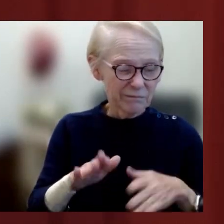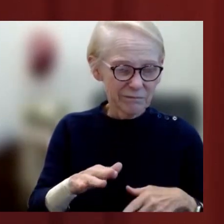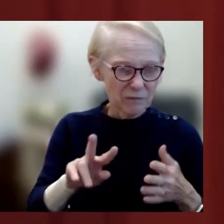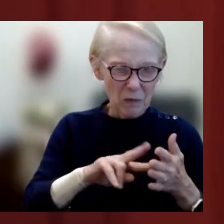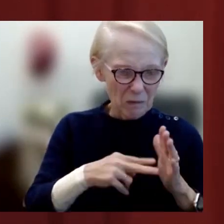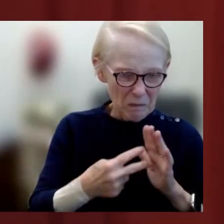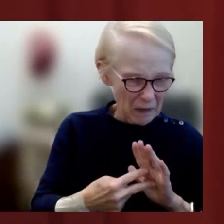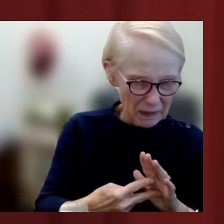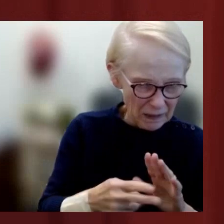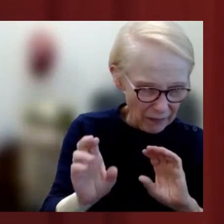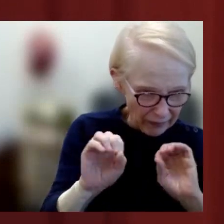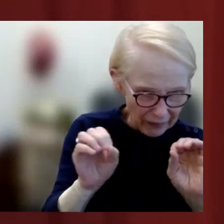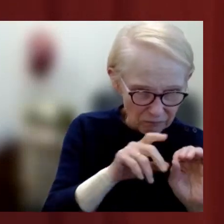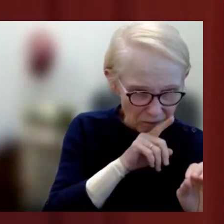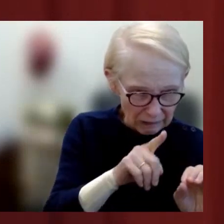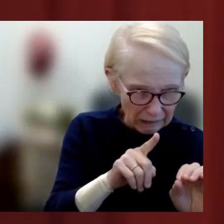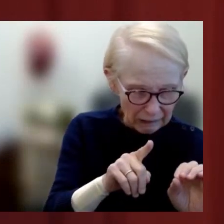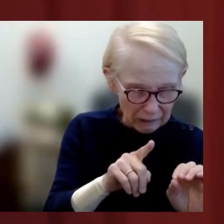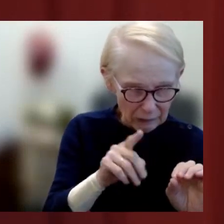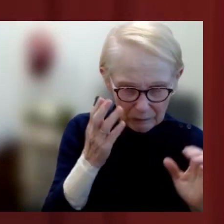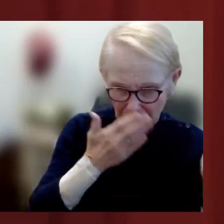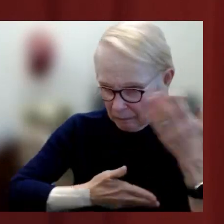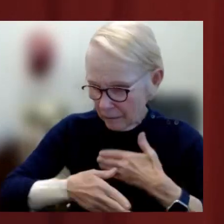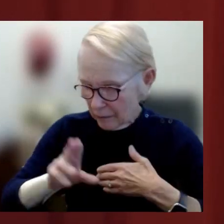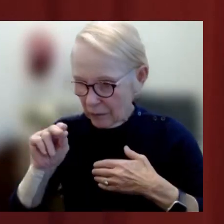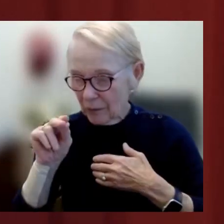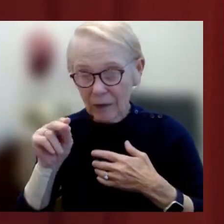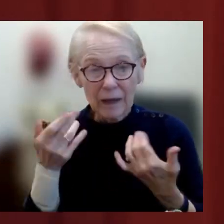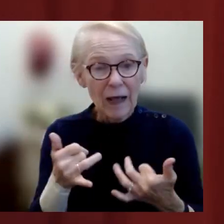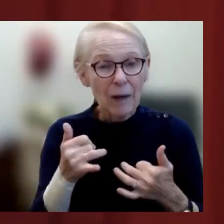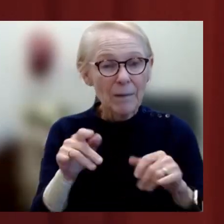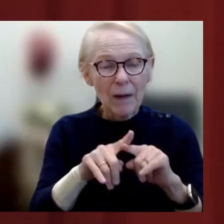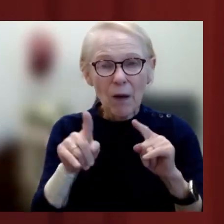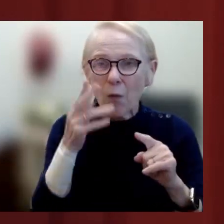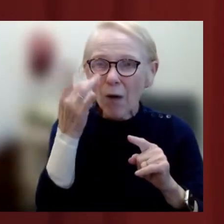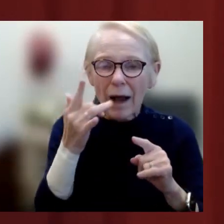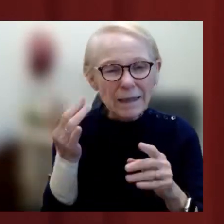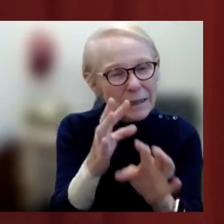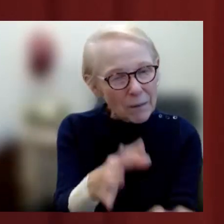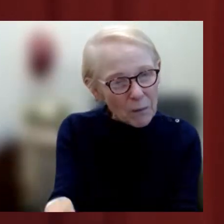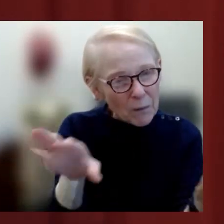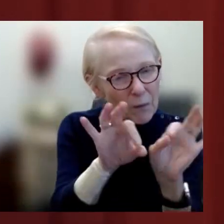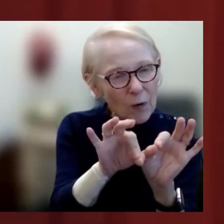in in the large grander pictures so why is it so important for people with disabilities to